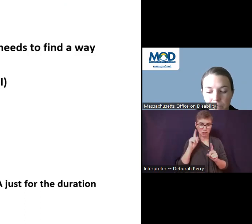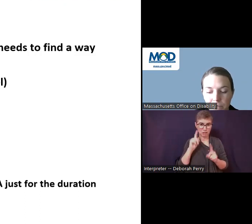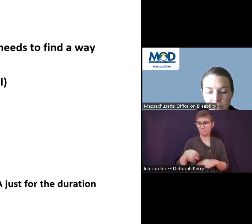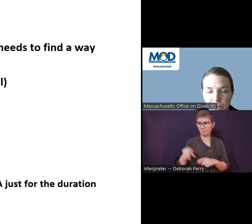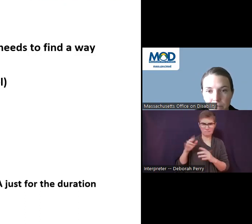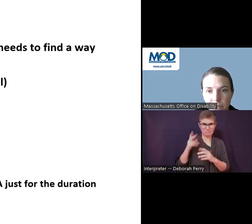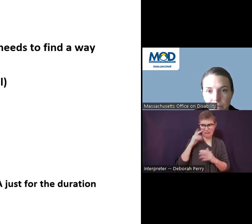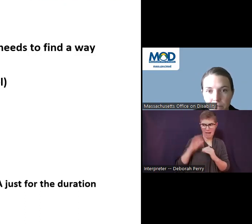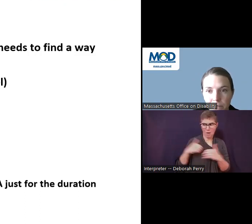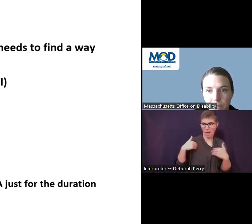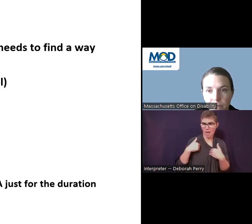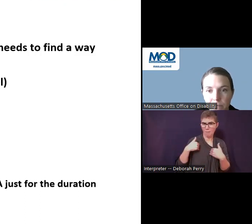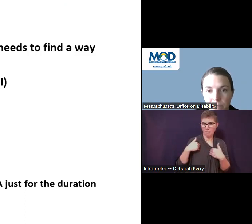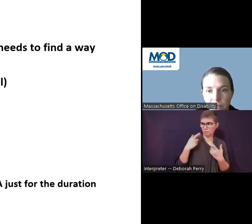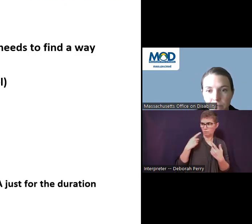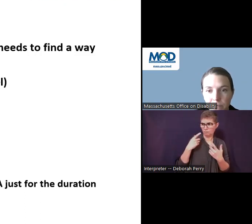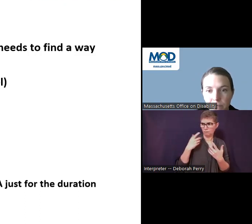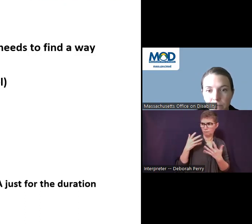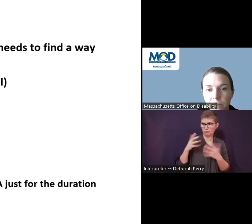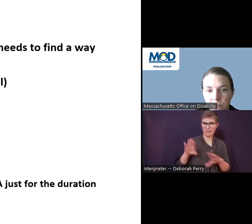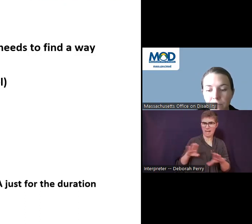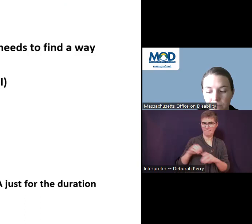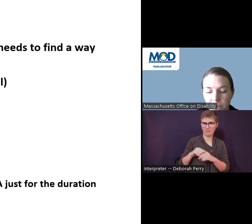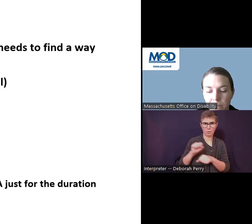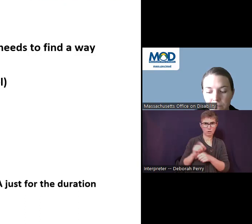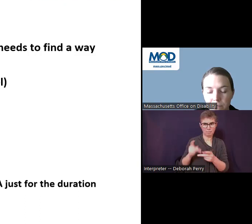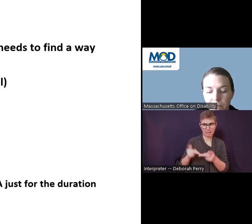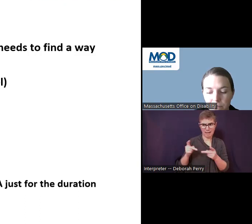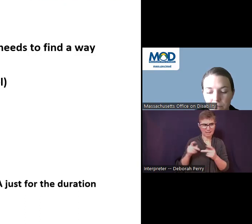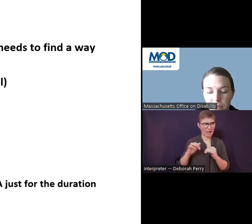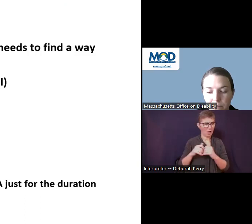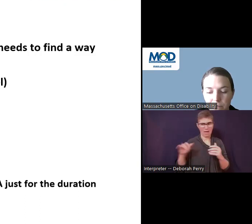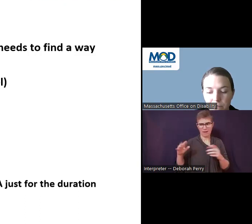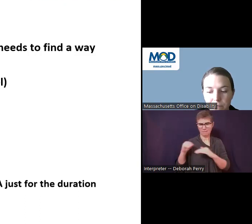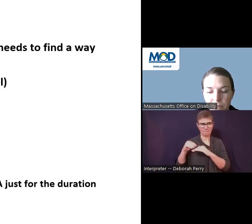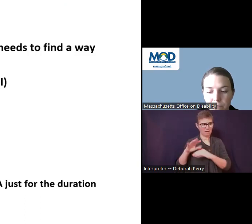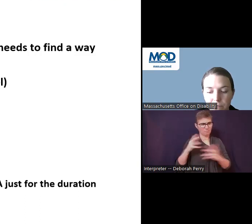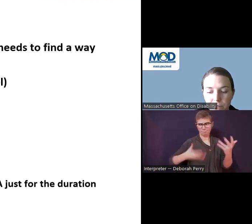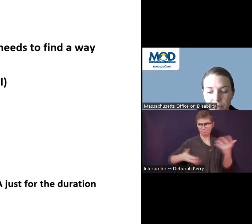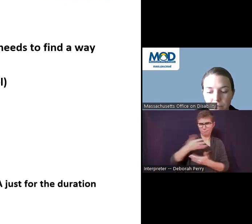the workplace, how the interactions with other employees are and things like that so that can be